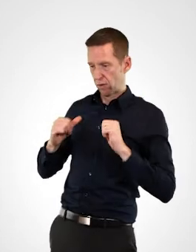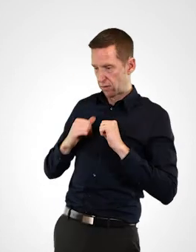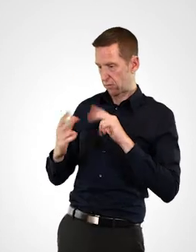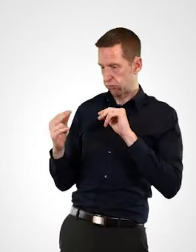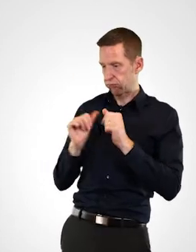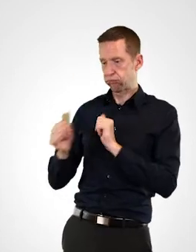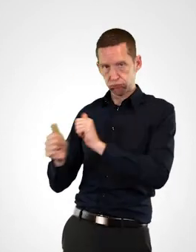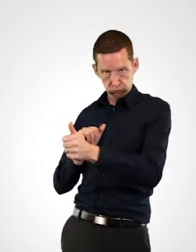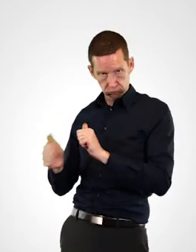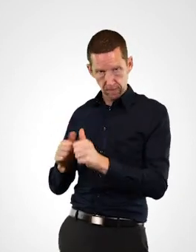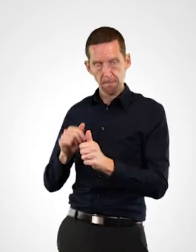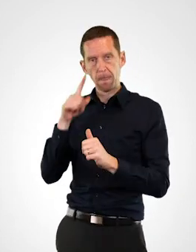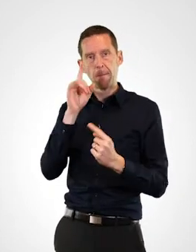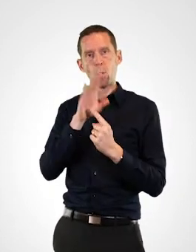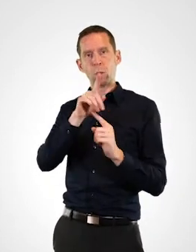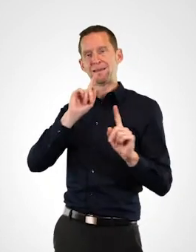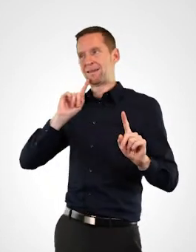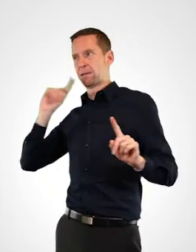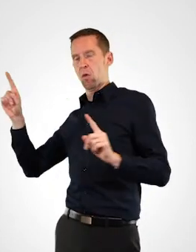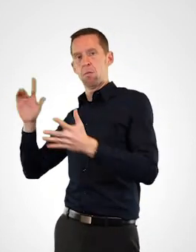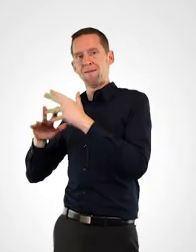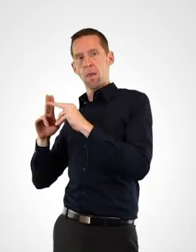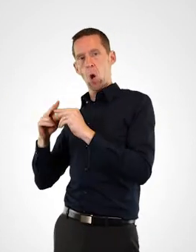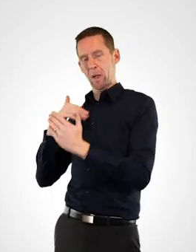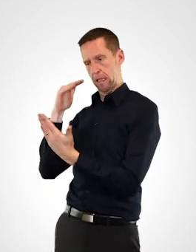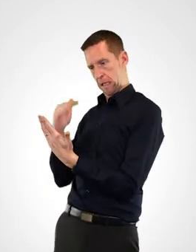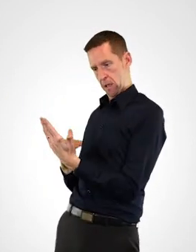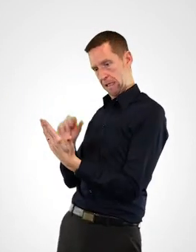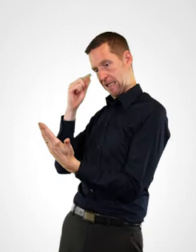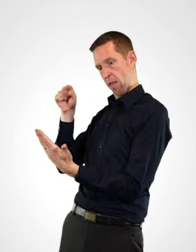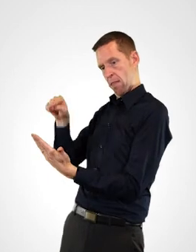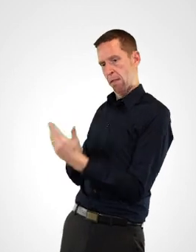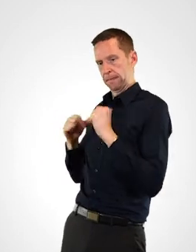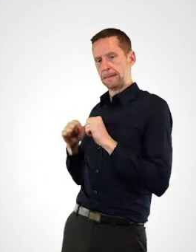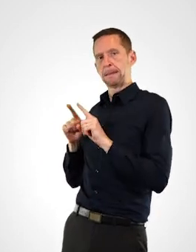the important thing is to advise parents on the special targets to choose.